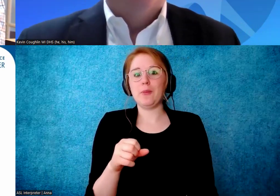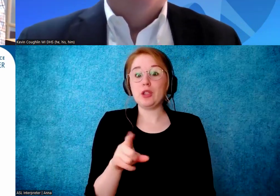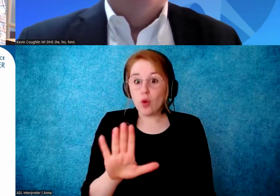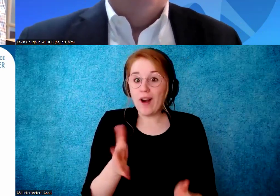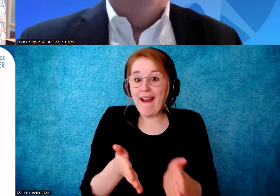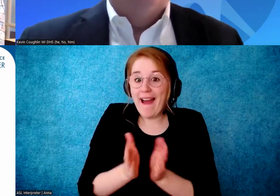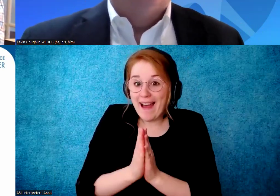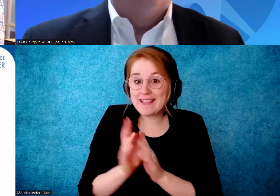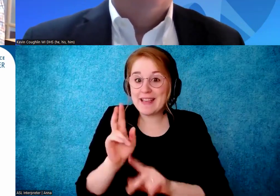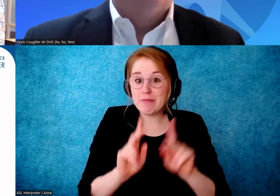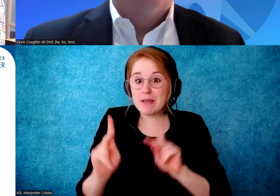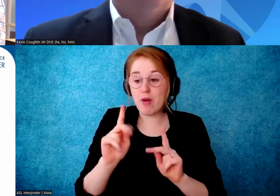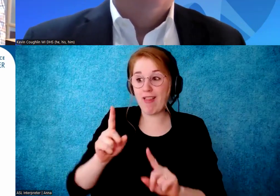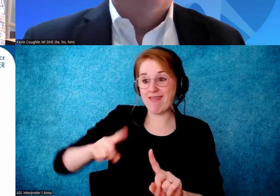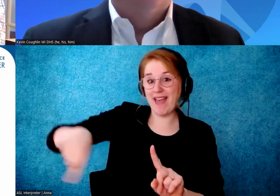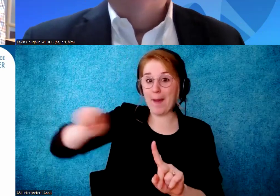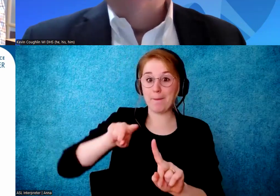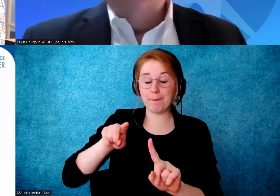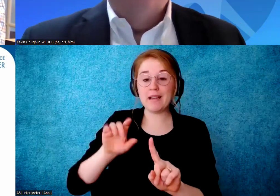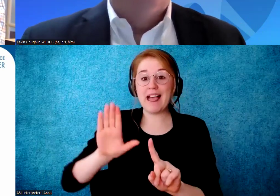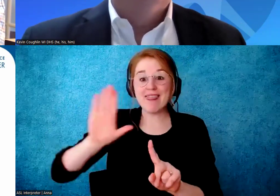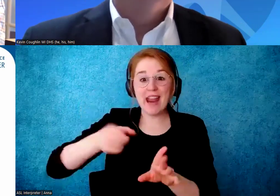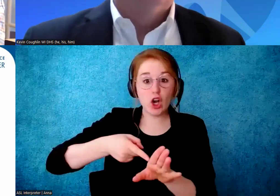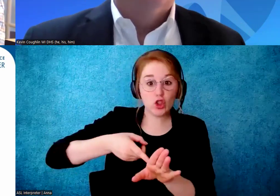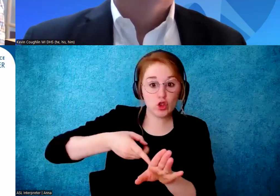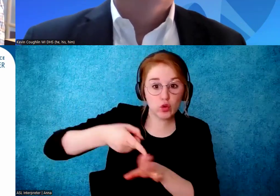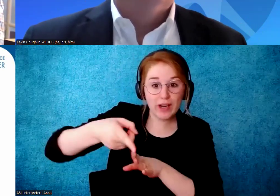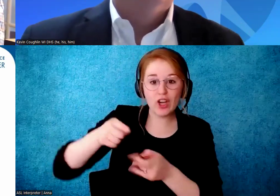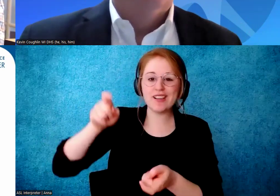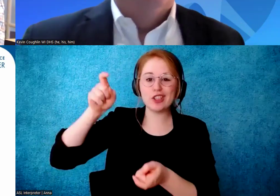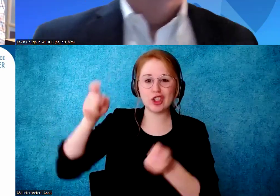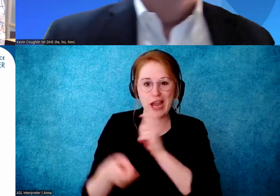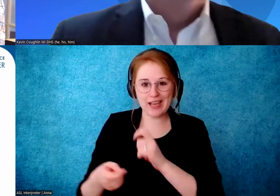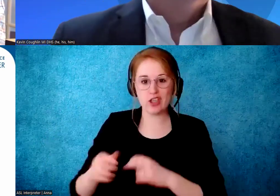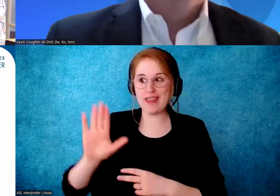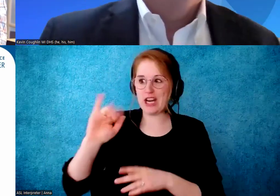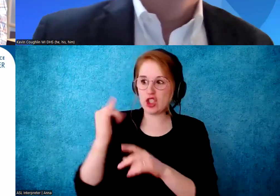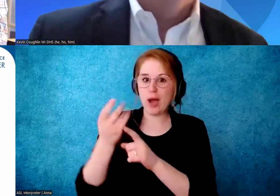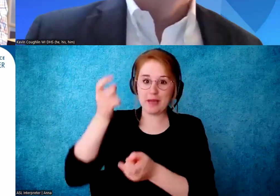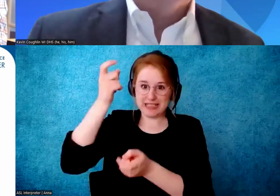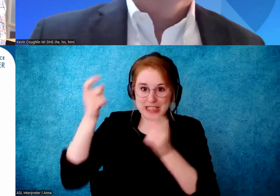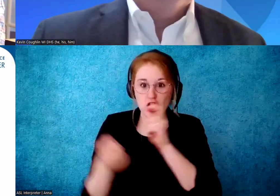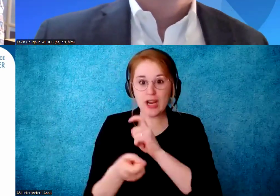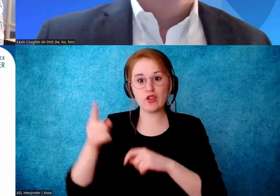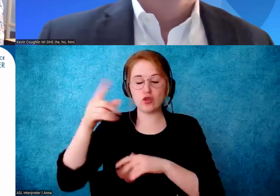to change their career, change their job to enter a completely different track.